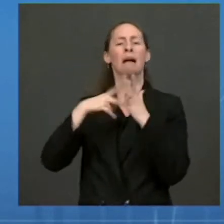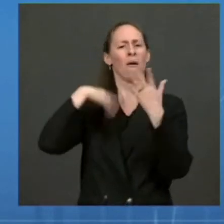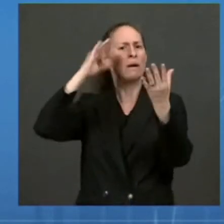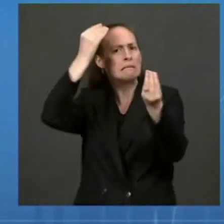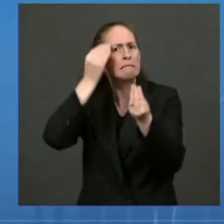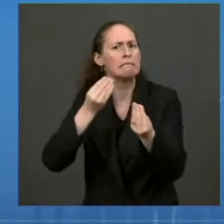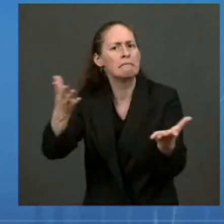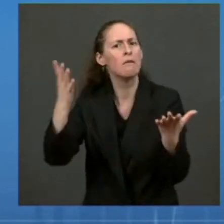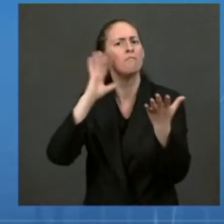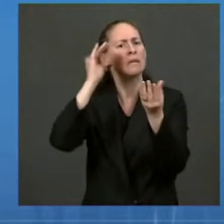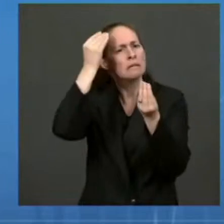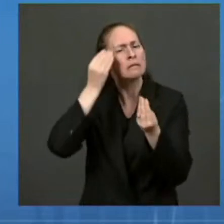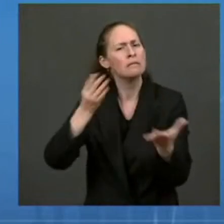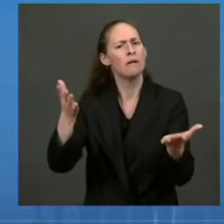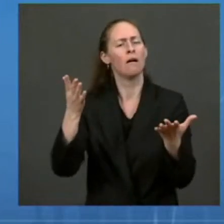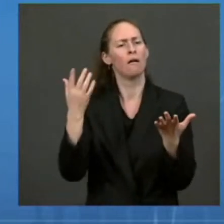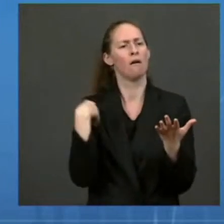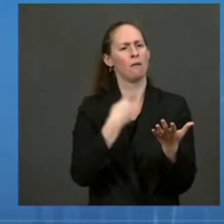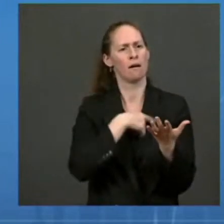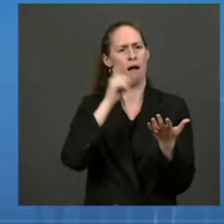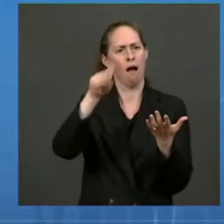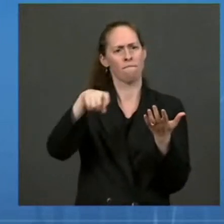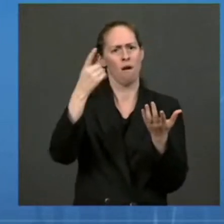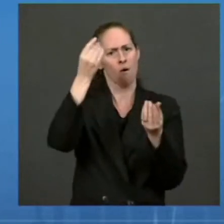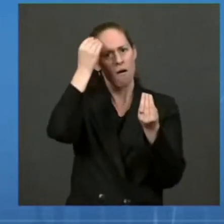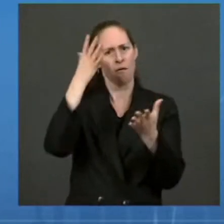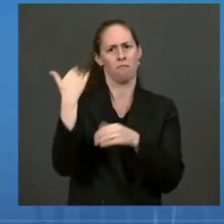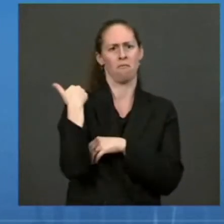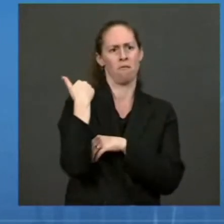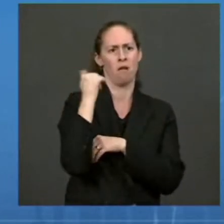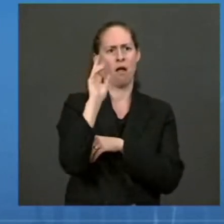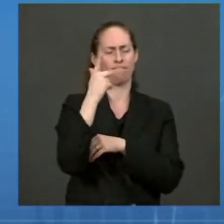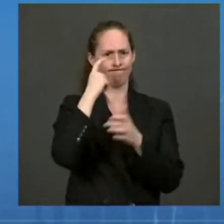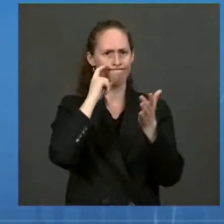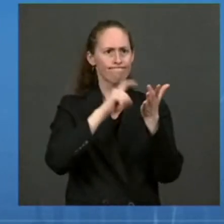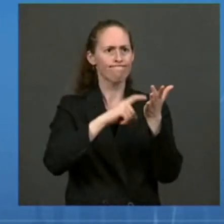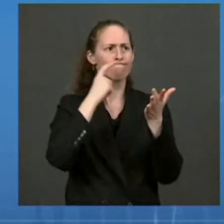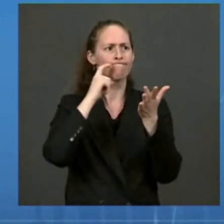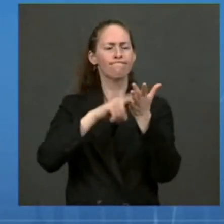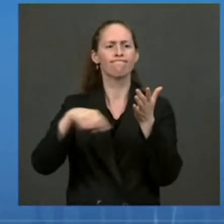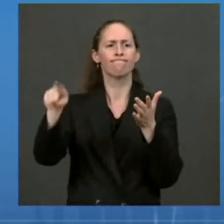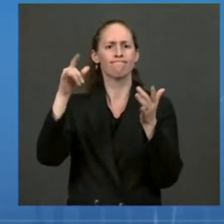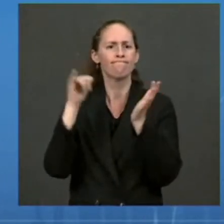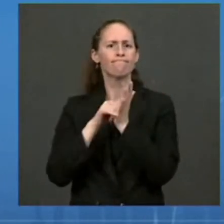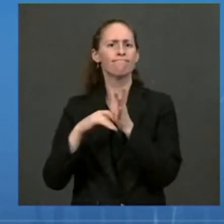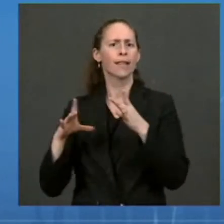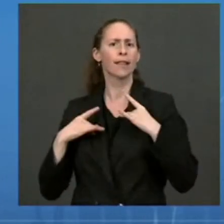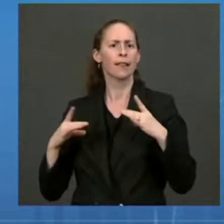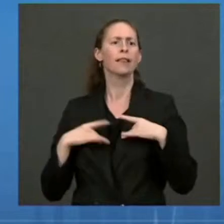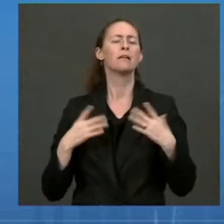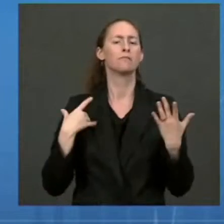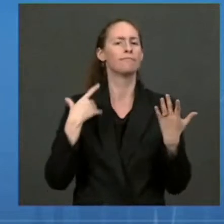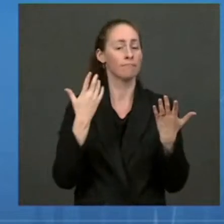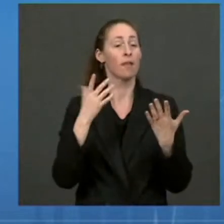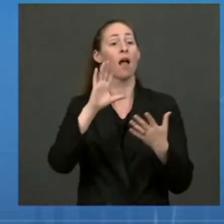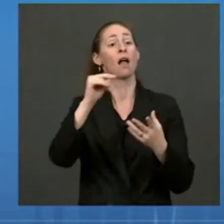REQUIRED, WE WOULD BE TRANSPART AND OPEN WITH THE PUBLIC ABOUT THAT AND THAT IS